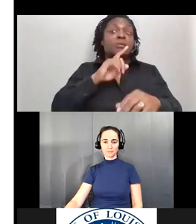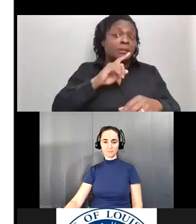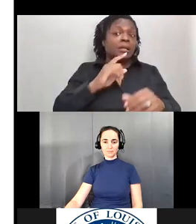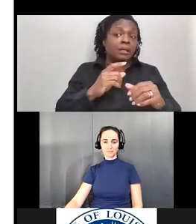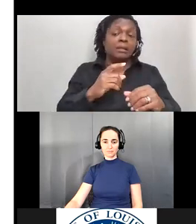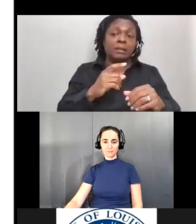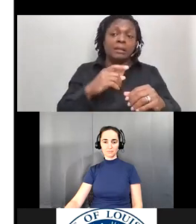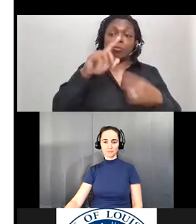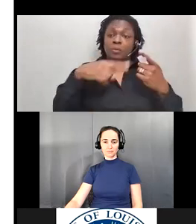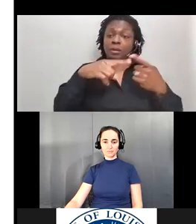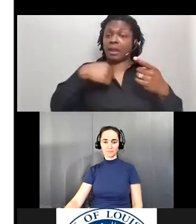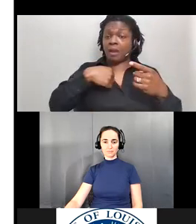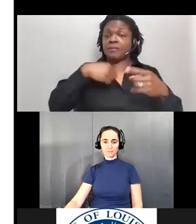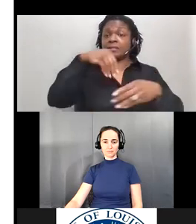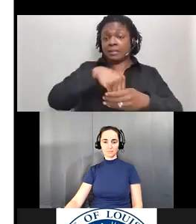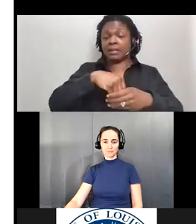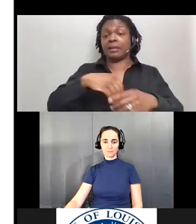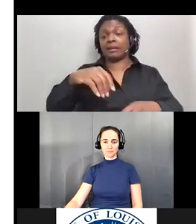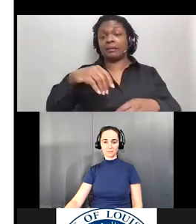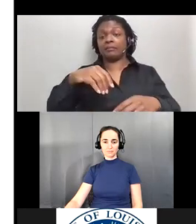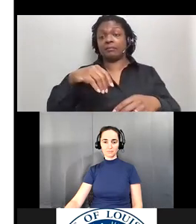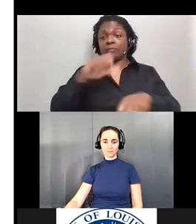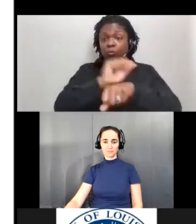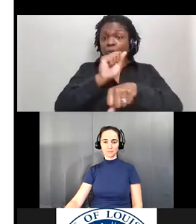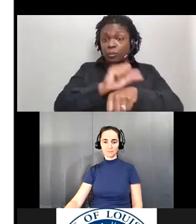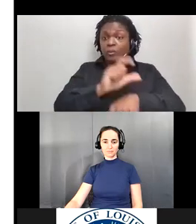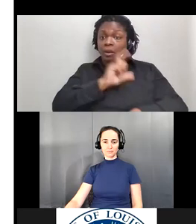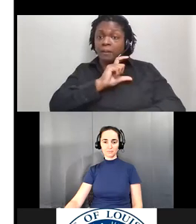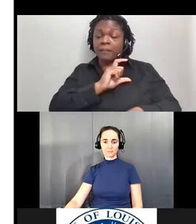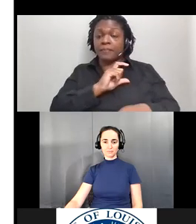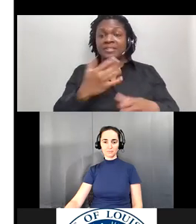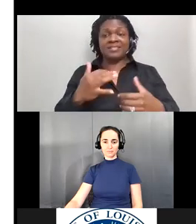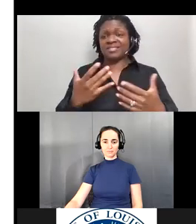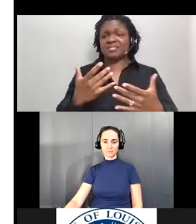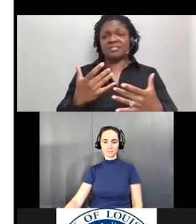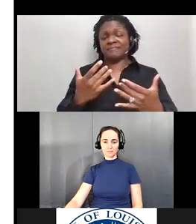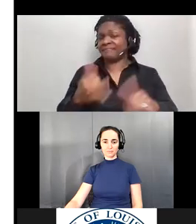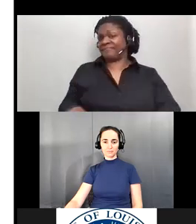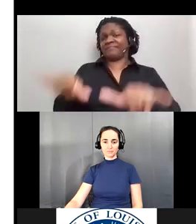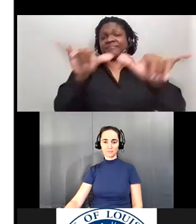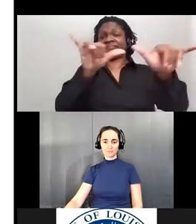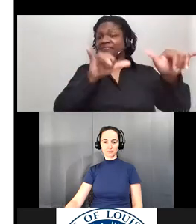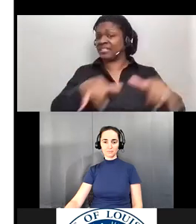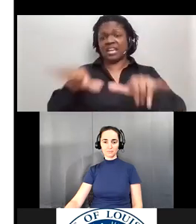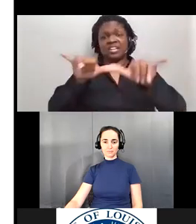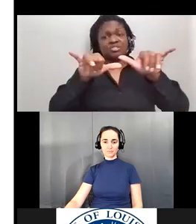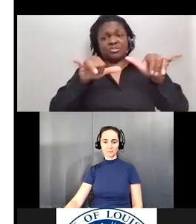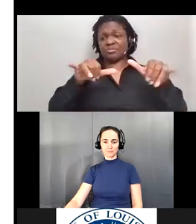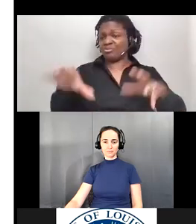and continue today with friends and law enforcement, that's kind of common practice to back each other up because they don't know who 15:58:24 might be in the vehicle or what's